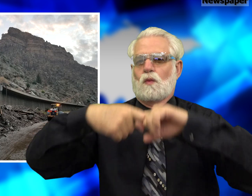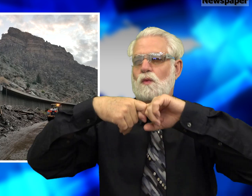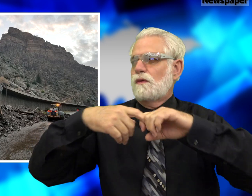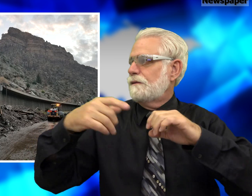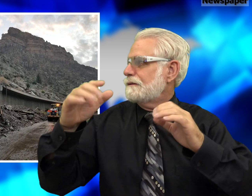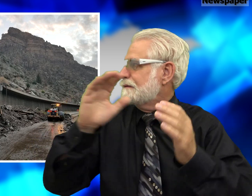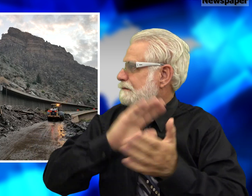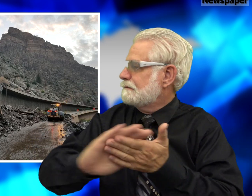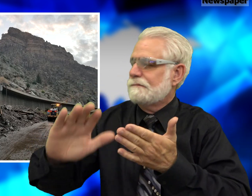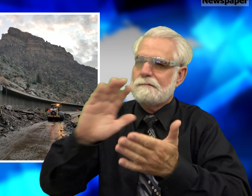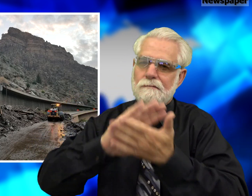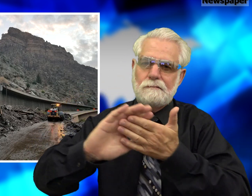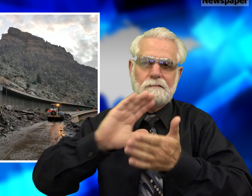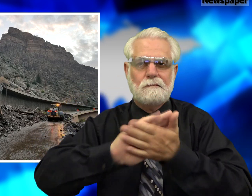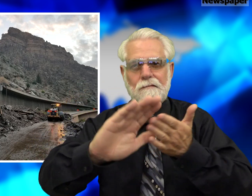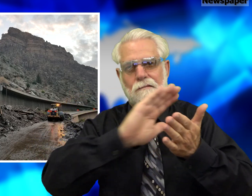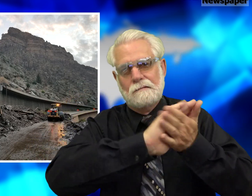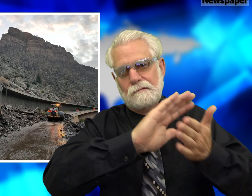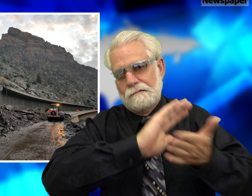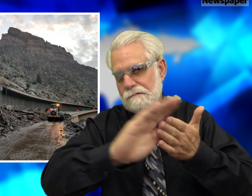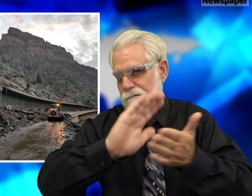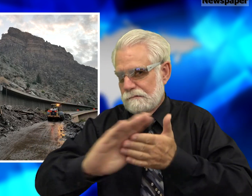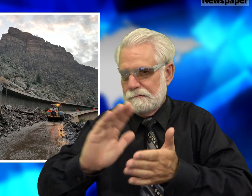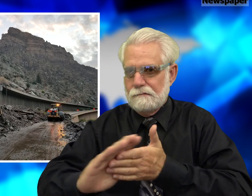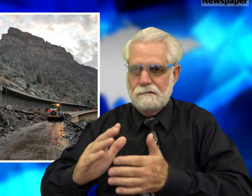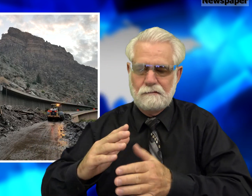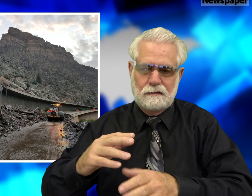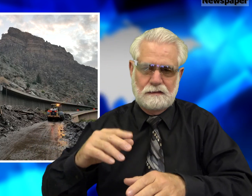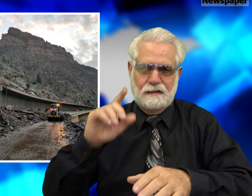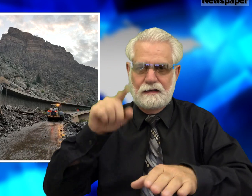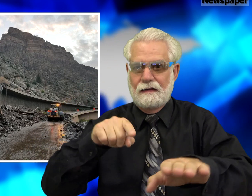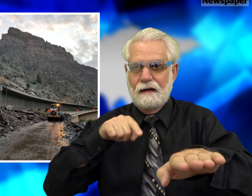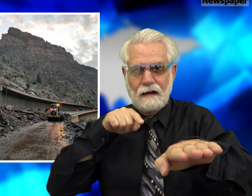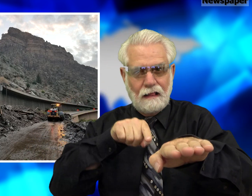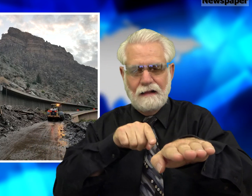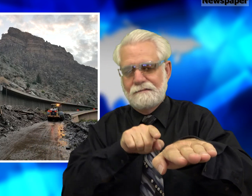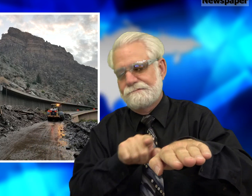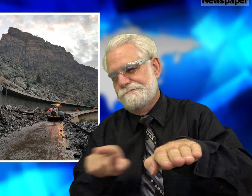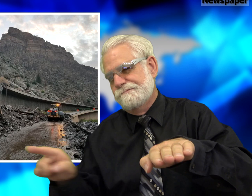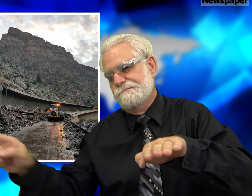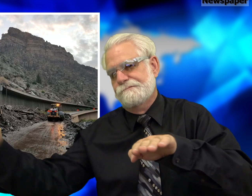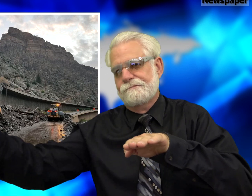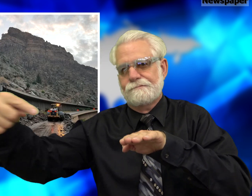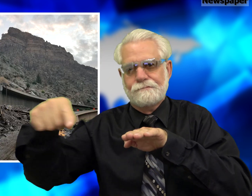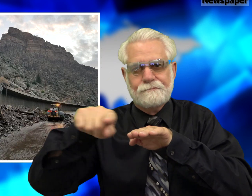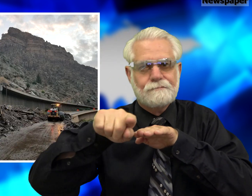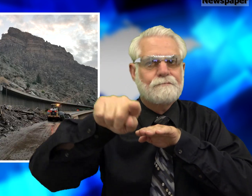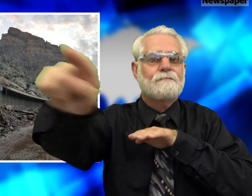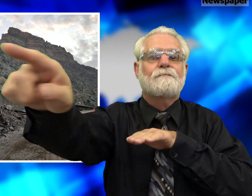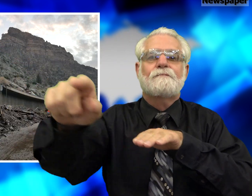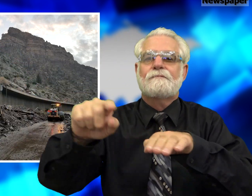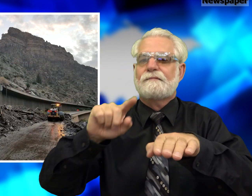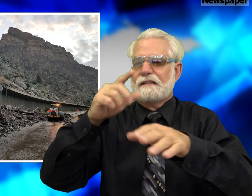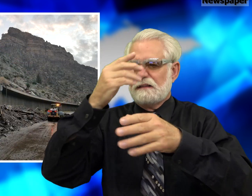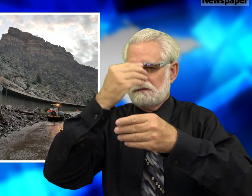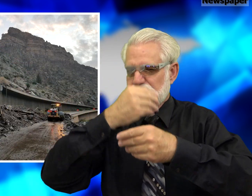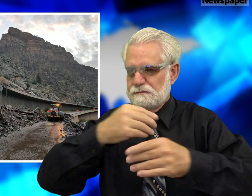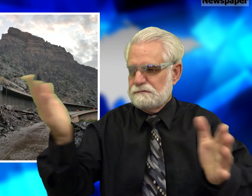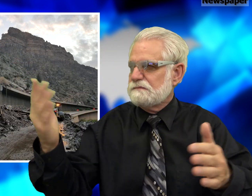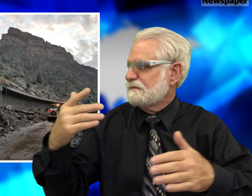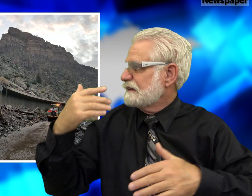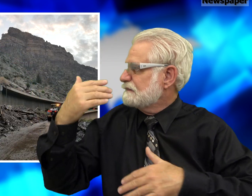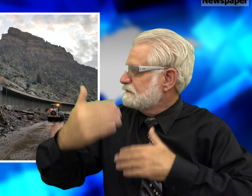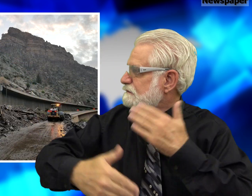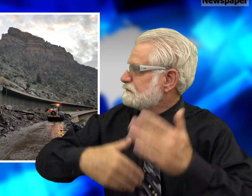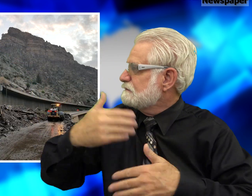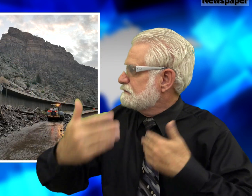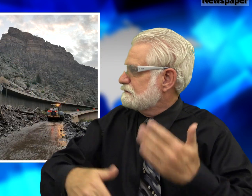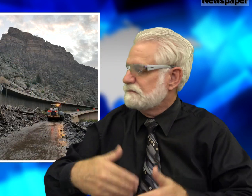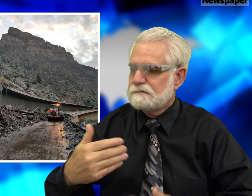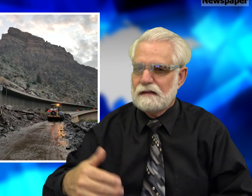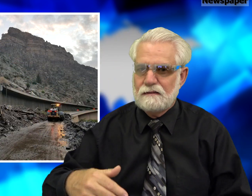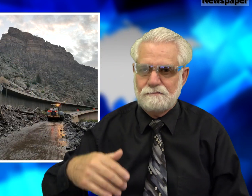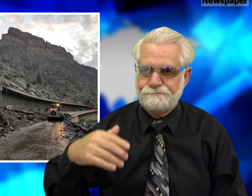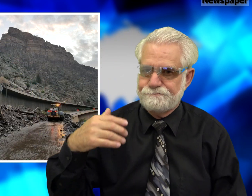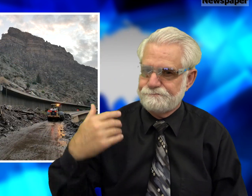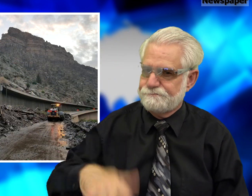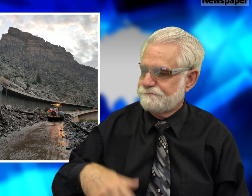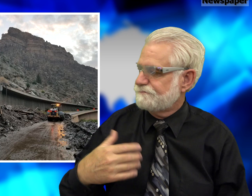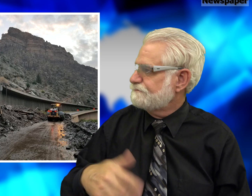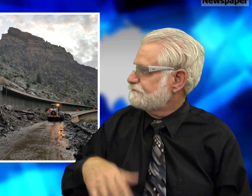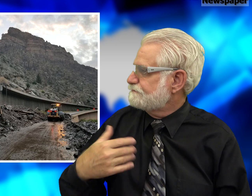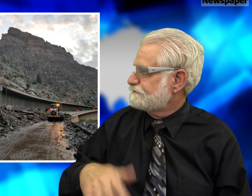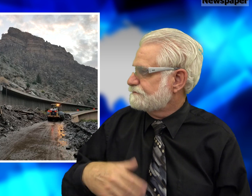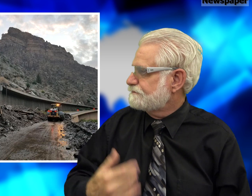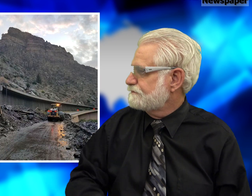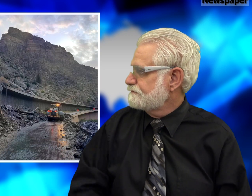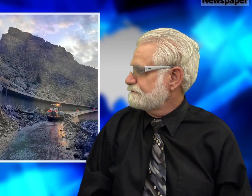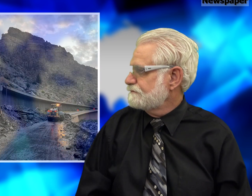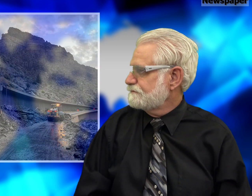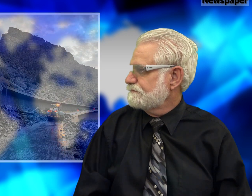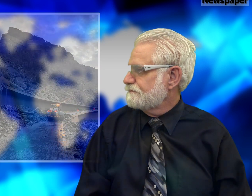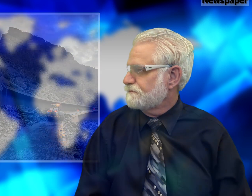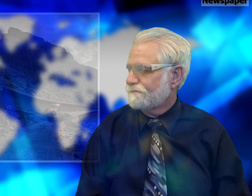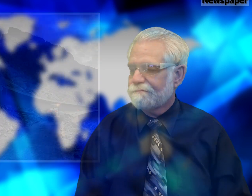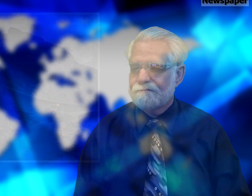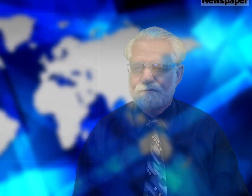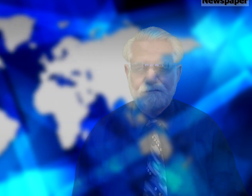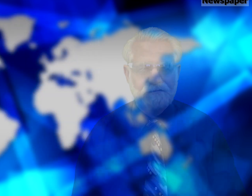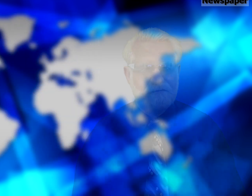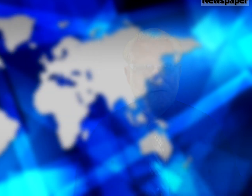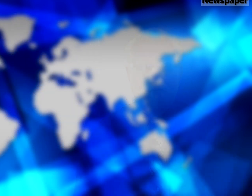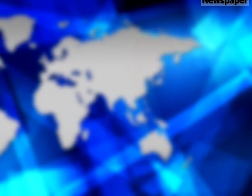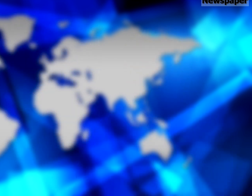The road closed while cleaning up, may have to detour around this.